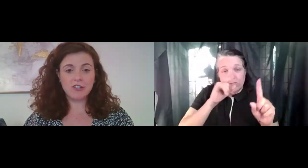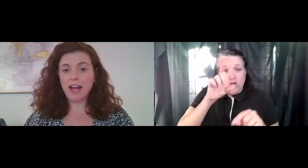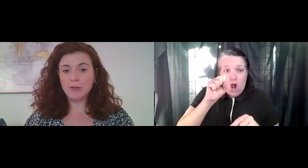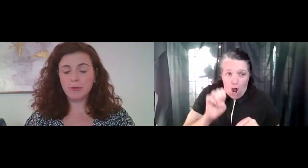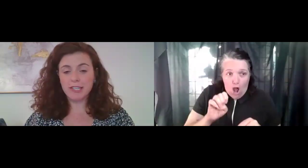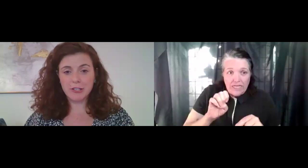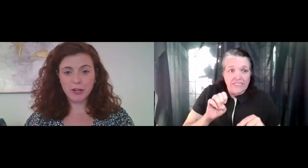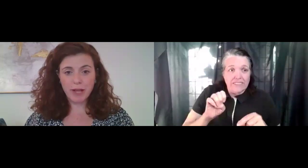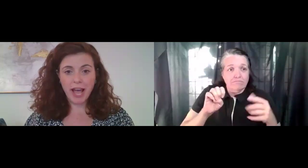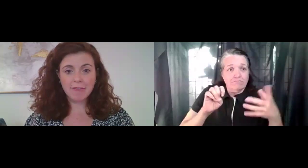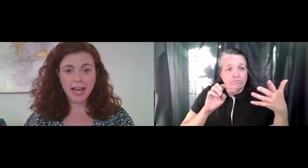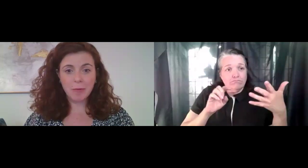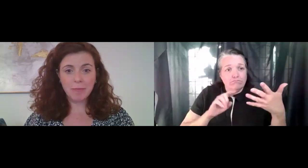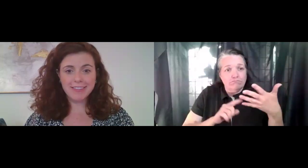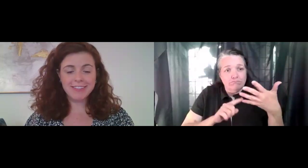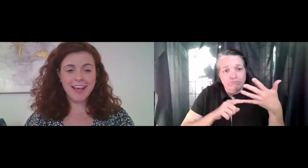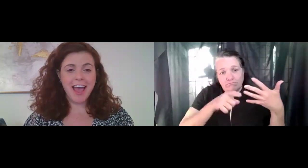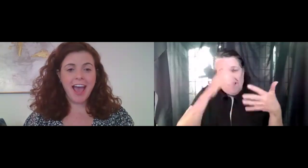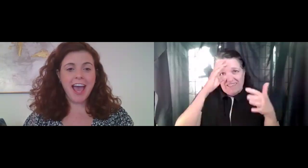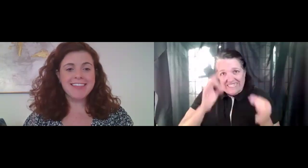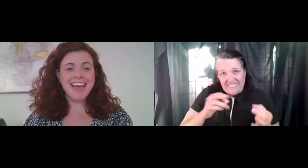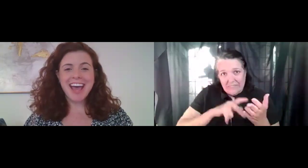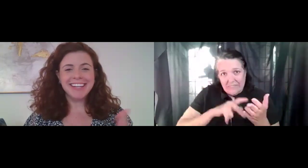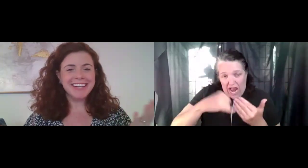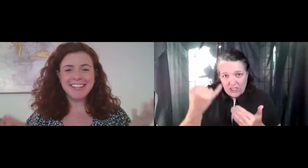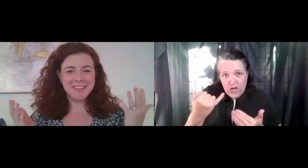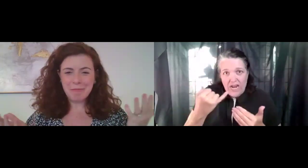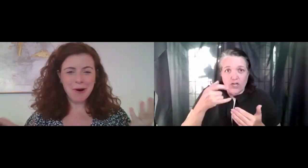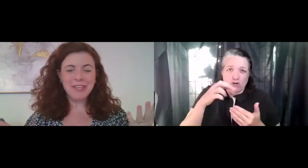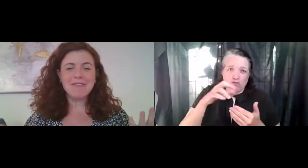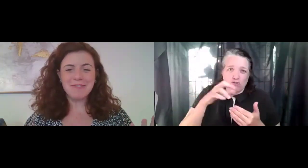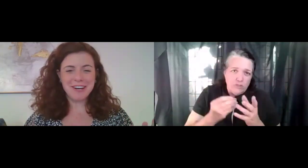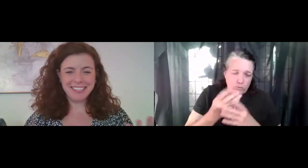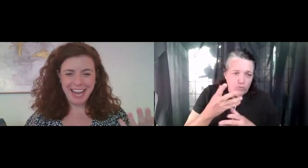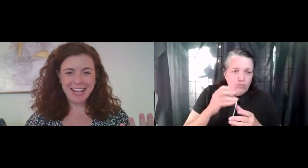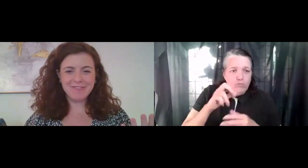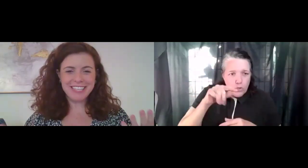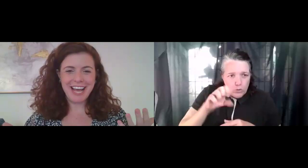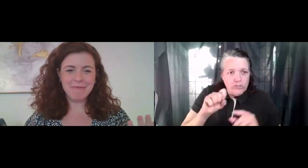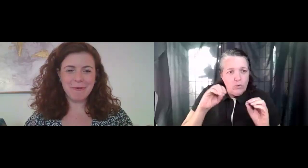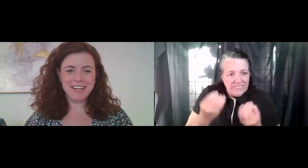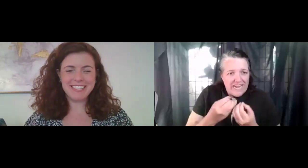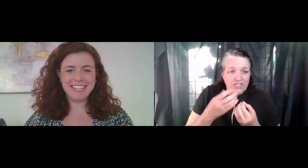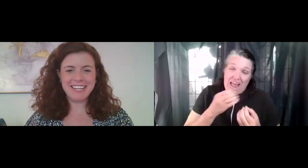is a grassroots initiative we have to help us and then the part that everyone came tonight for is to